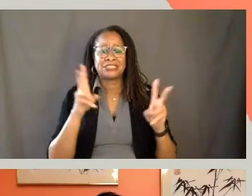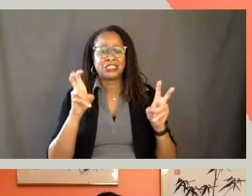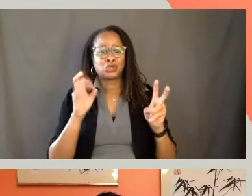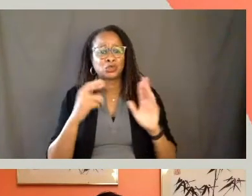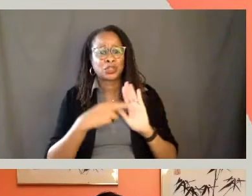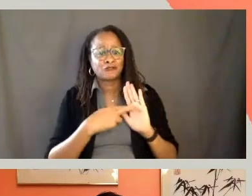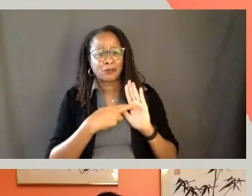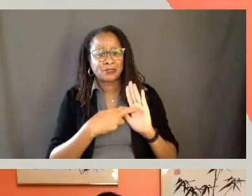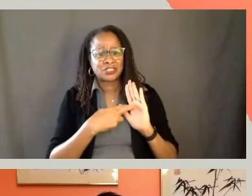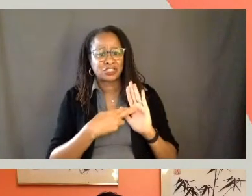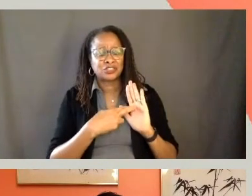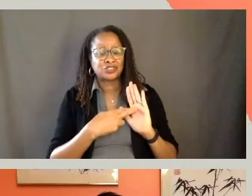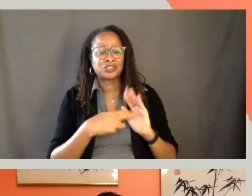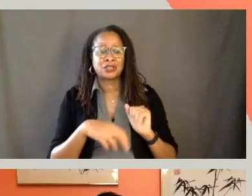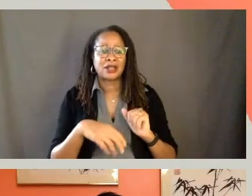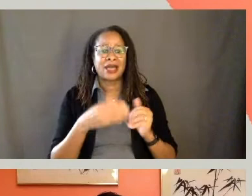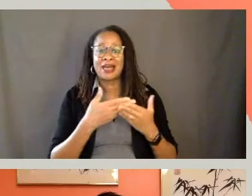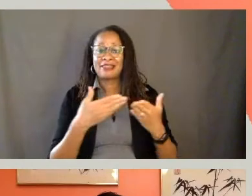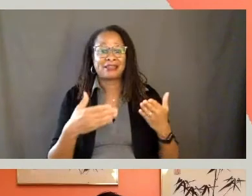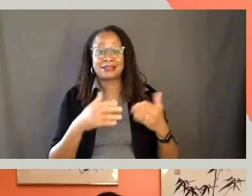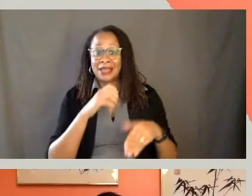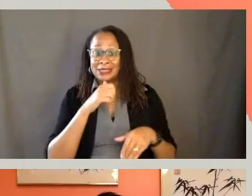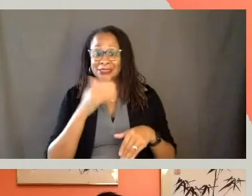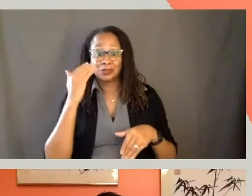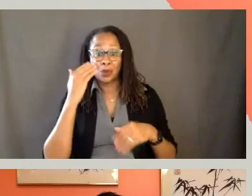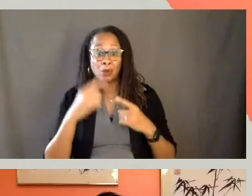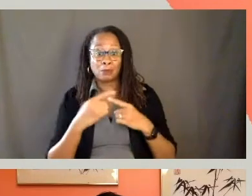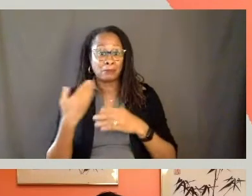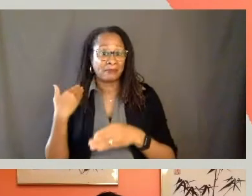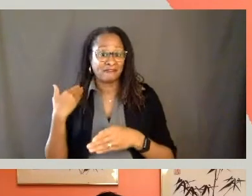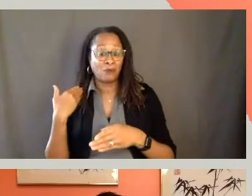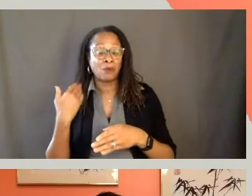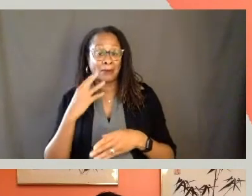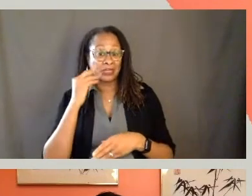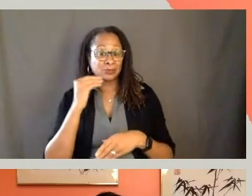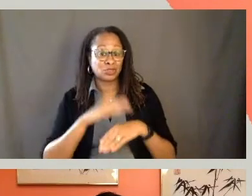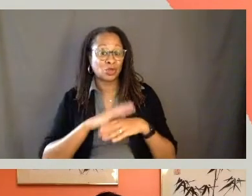and things that I wouldn't have otherwise had to deal with